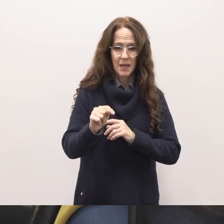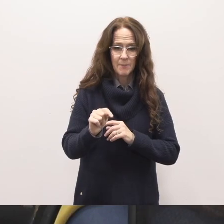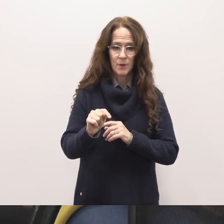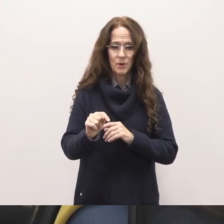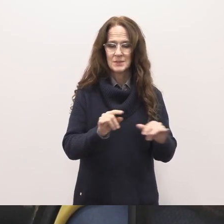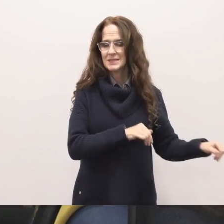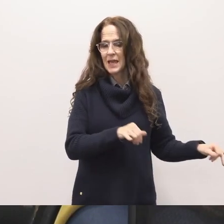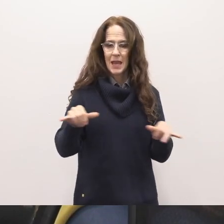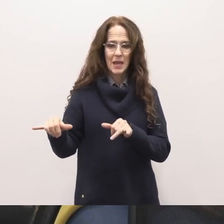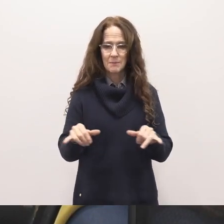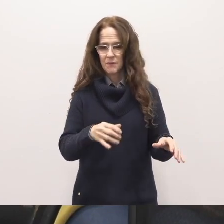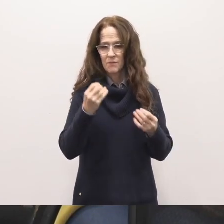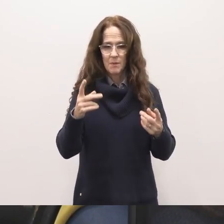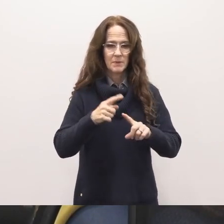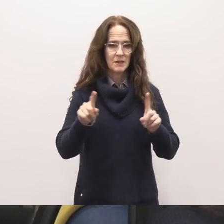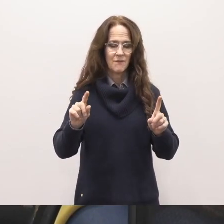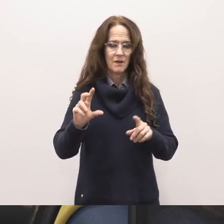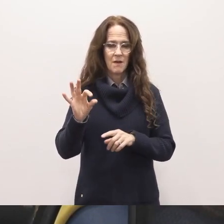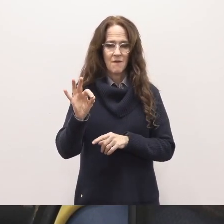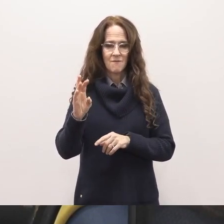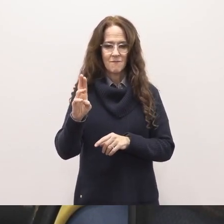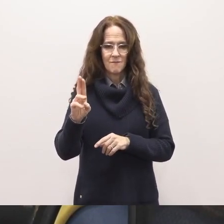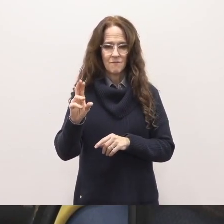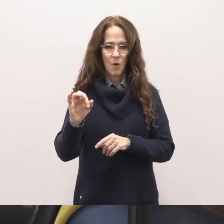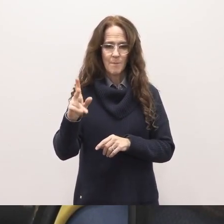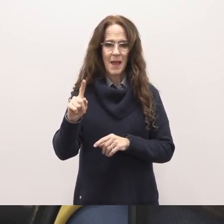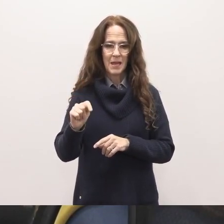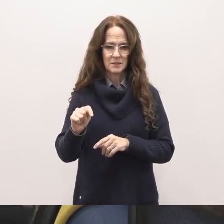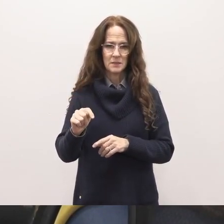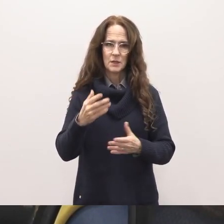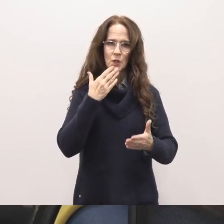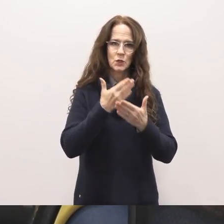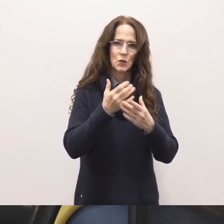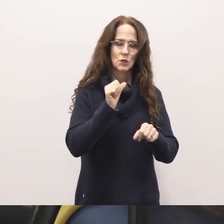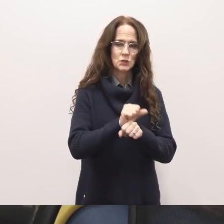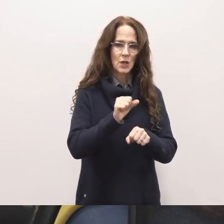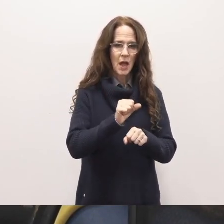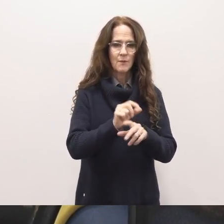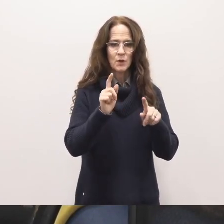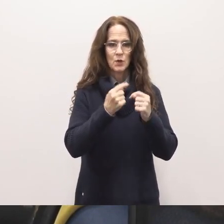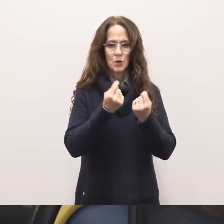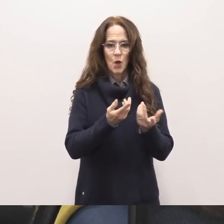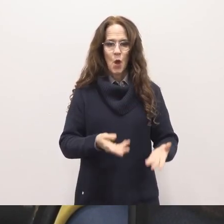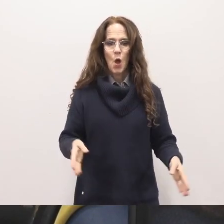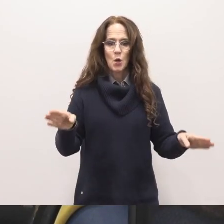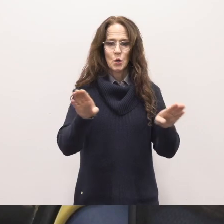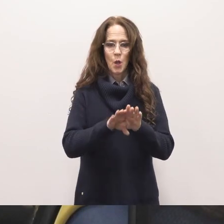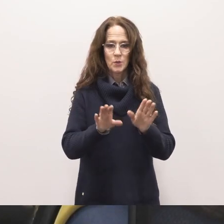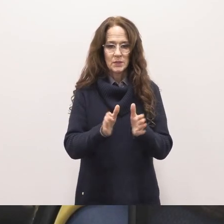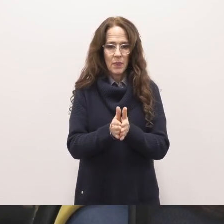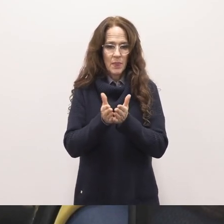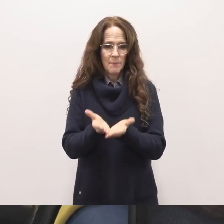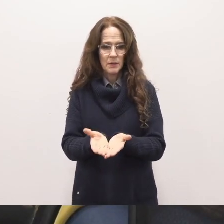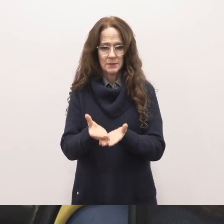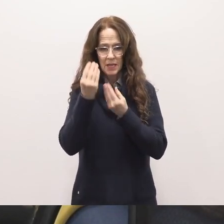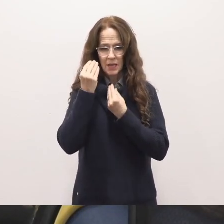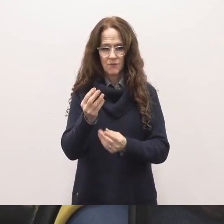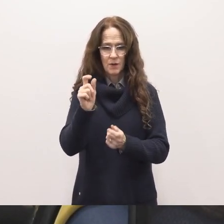So, you know, good job to your team in terms of closing the books, making sure that information was accurate.